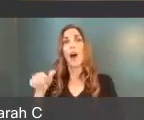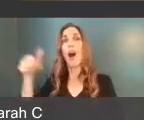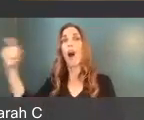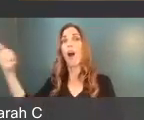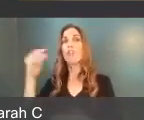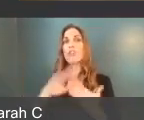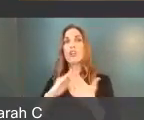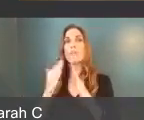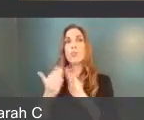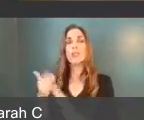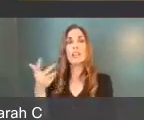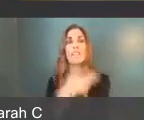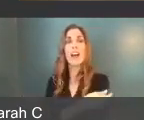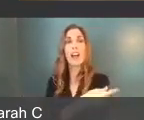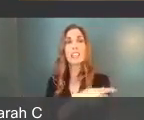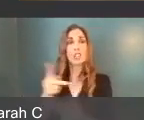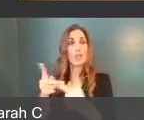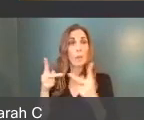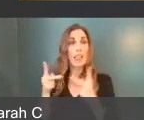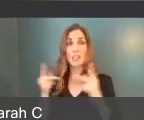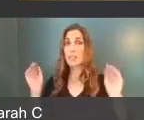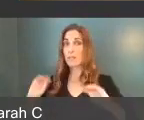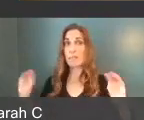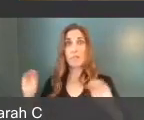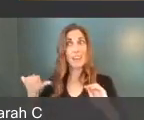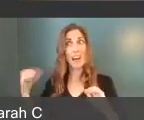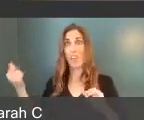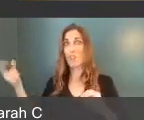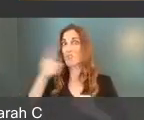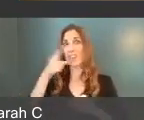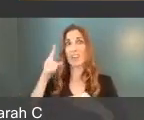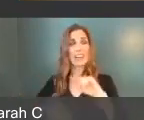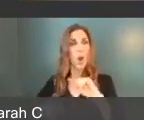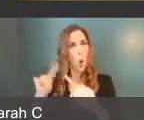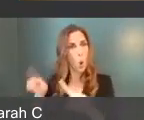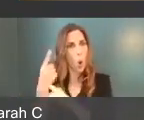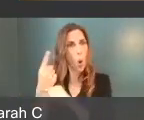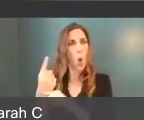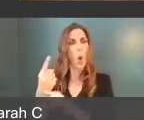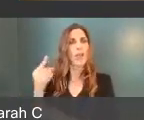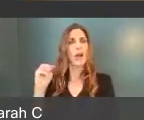sites? Are you still at [indecipherable] where it can only be at the Community College at this point?